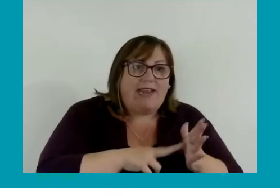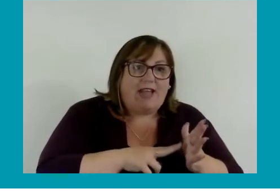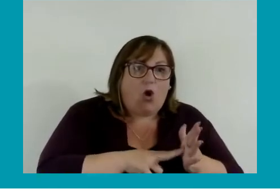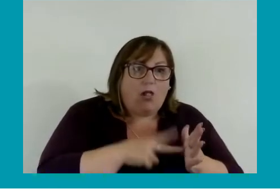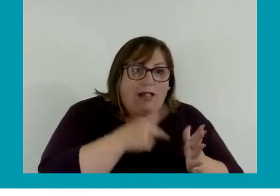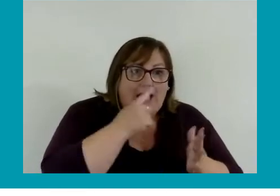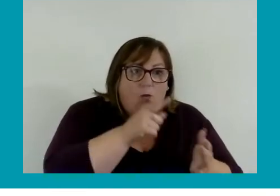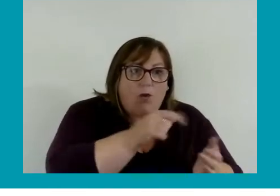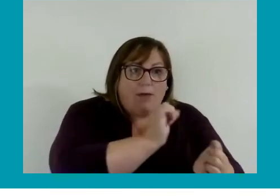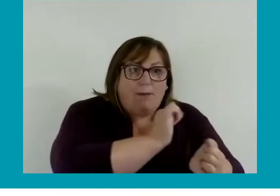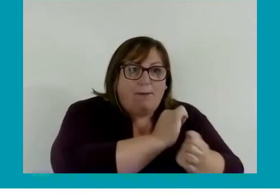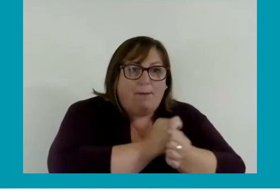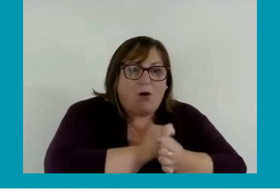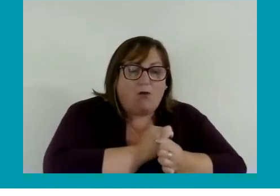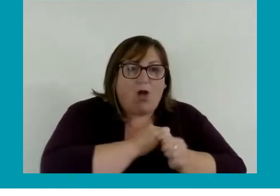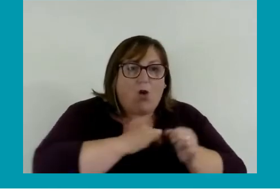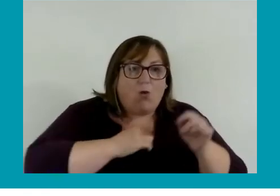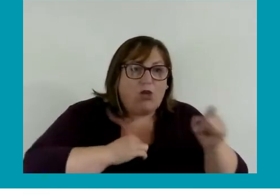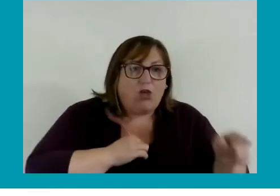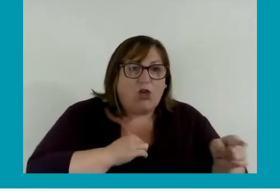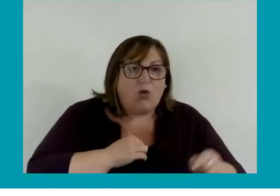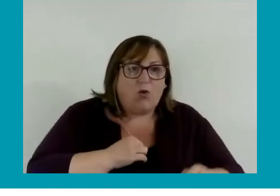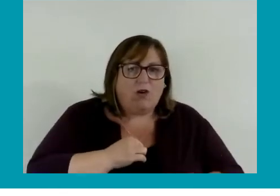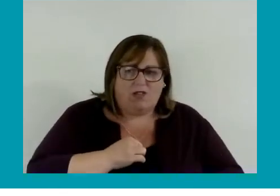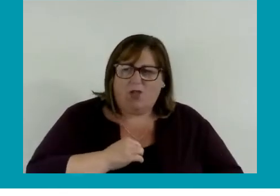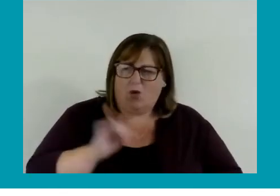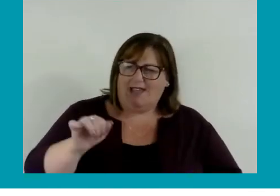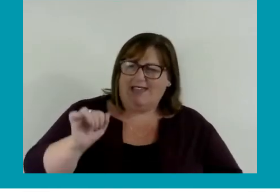i don't know are you allowed and they said yeah this is a partnership it benefits everybody